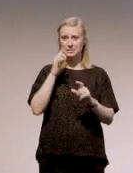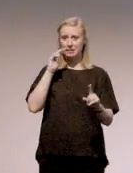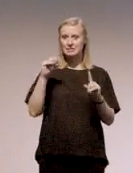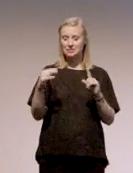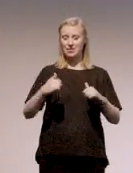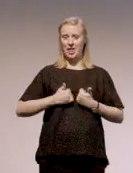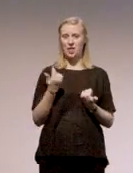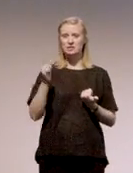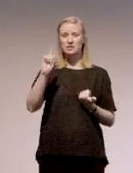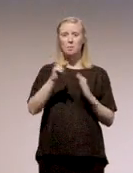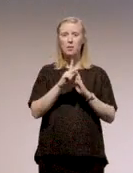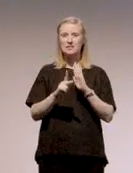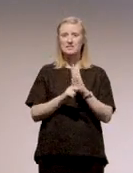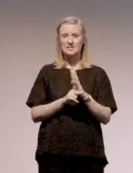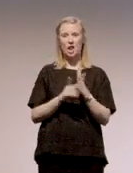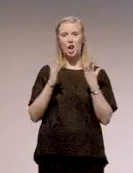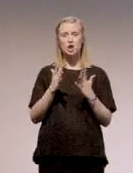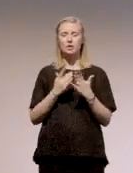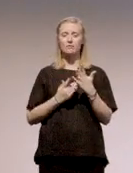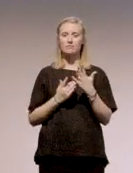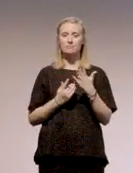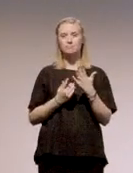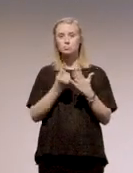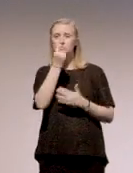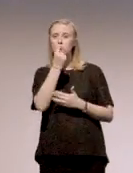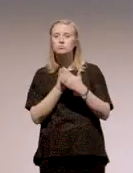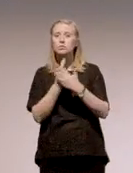had a lot of opportunity to meet new capabilities, new expectations.